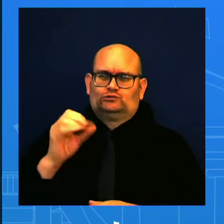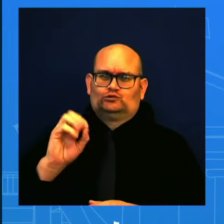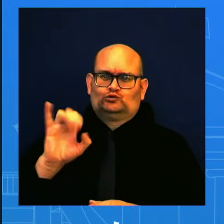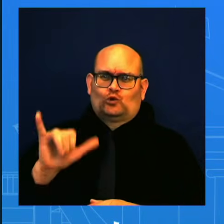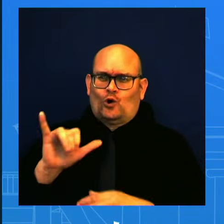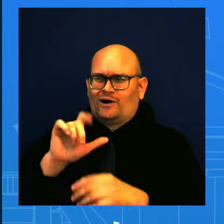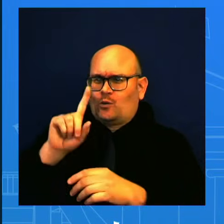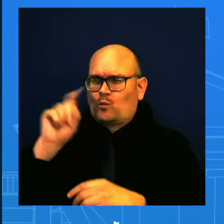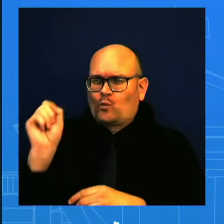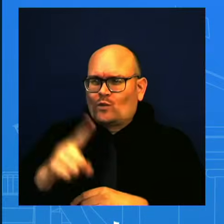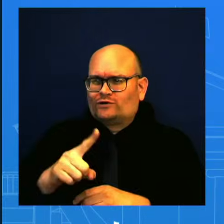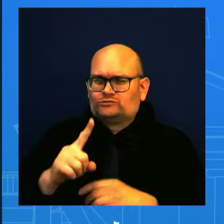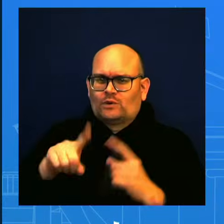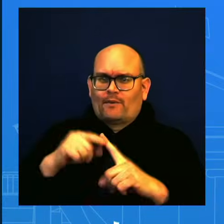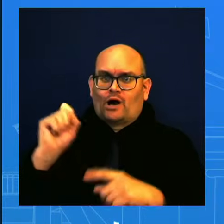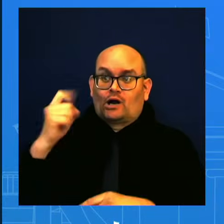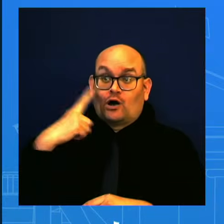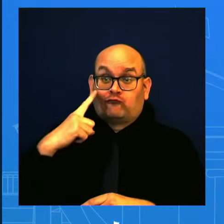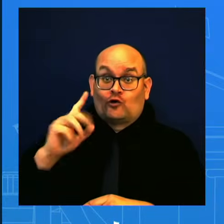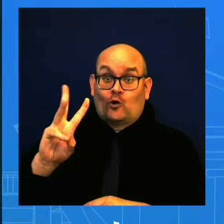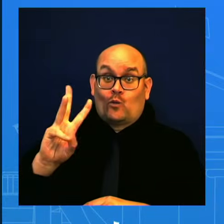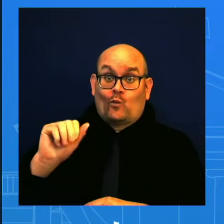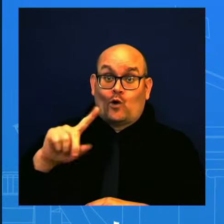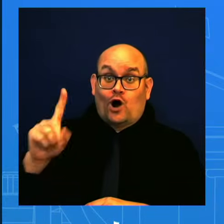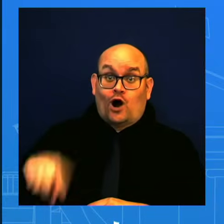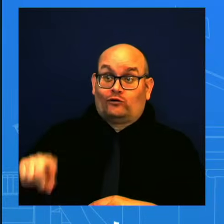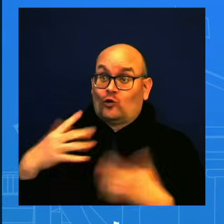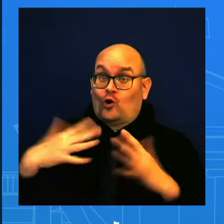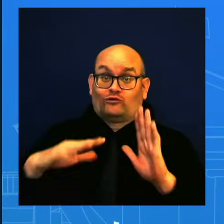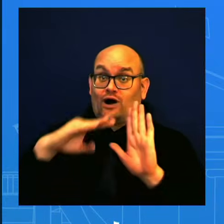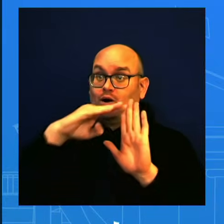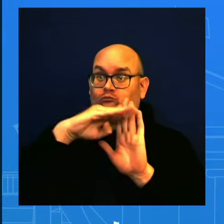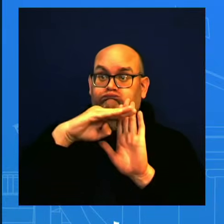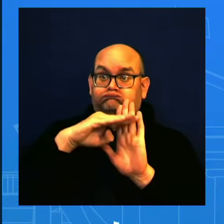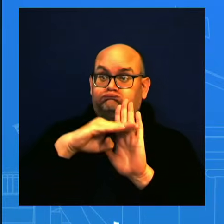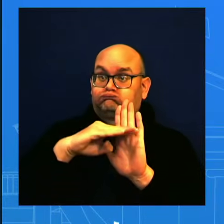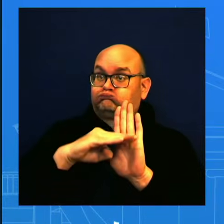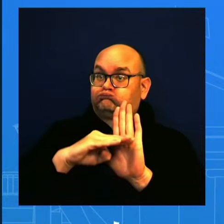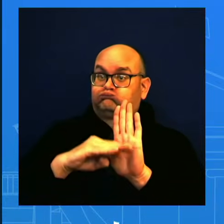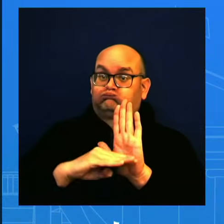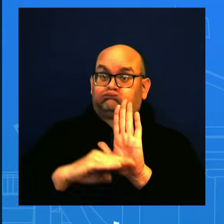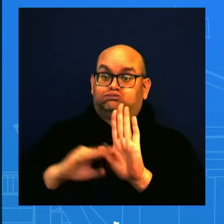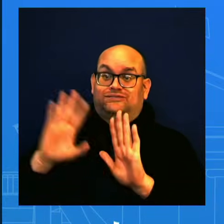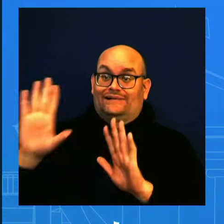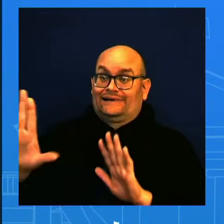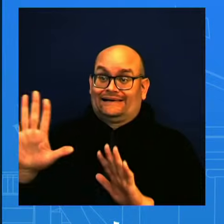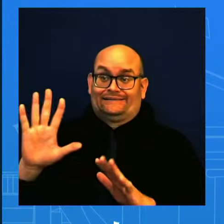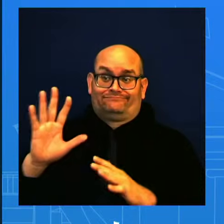but what more can you tell us about that suspected rock- -- or that rocket attack in the air base in Iraq that injured seven personnel?